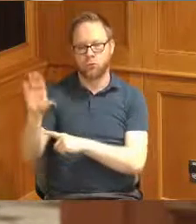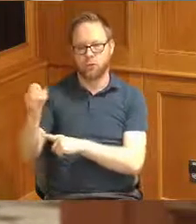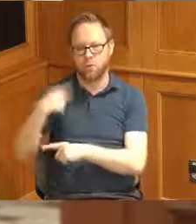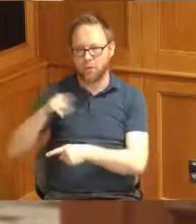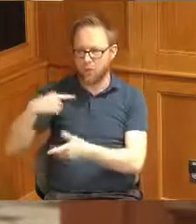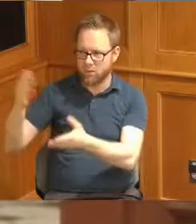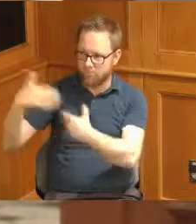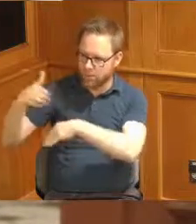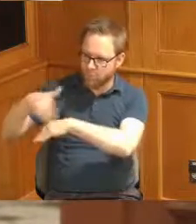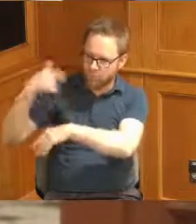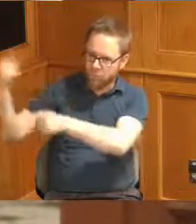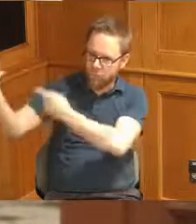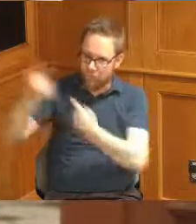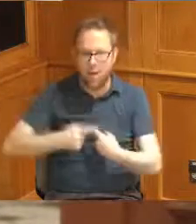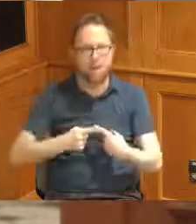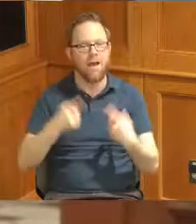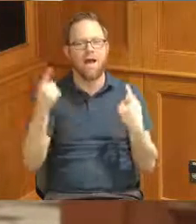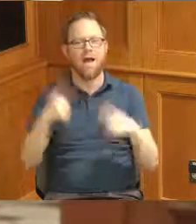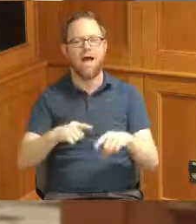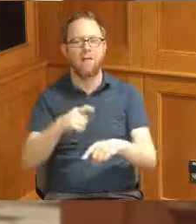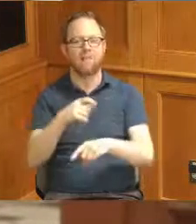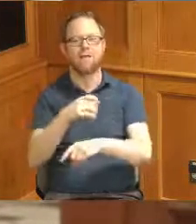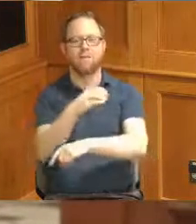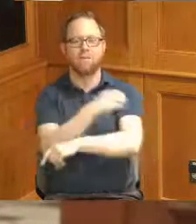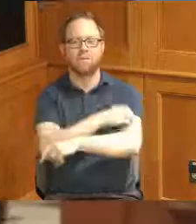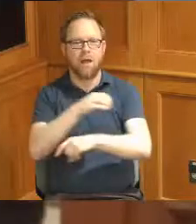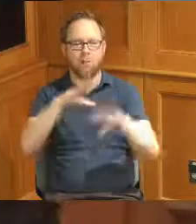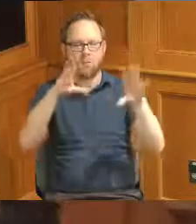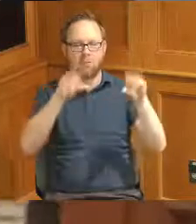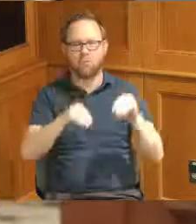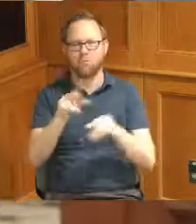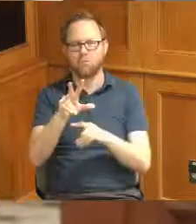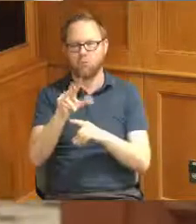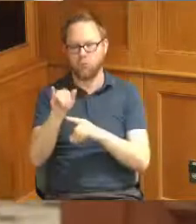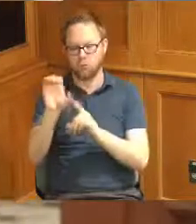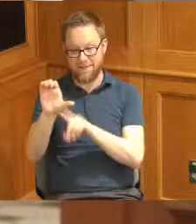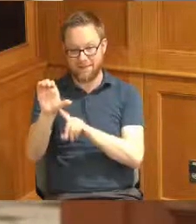that we had a three second power outage and a subsequent surge that occurred although they